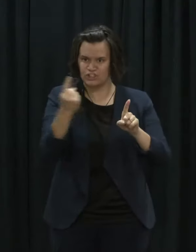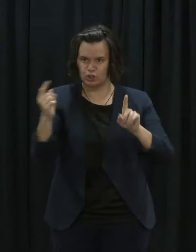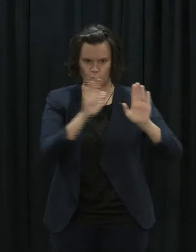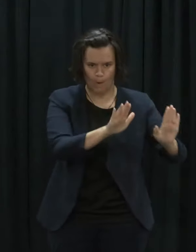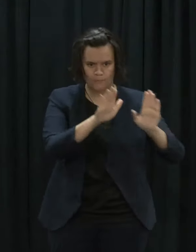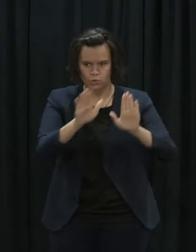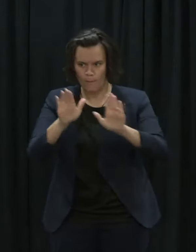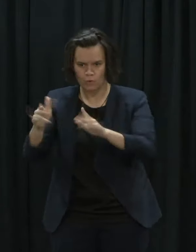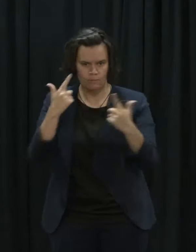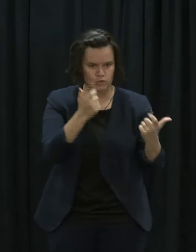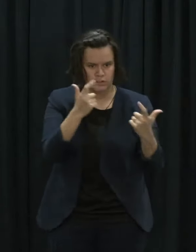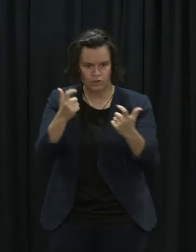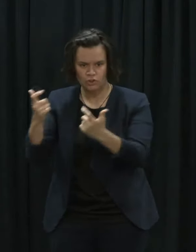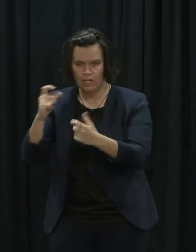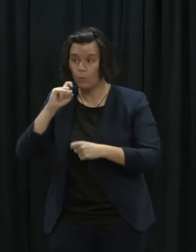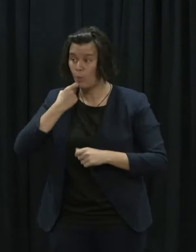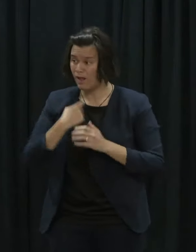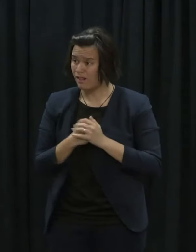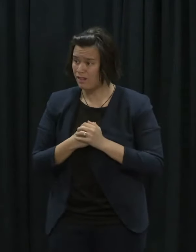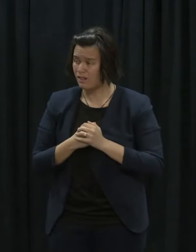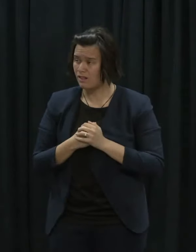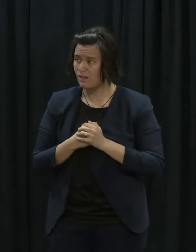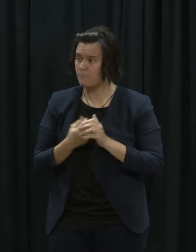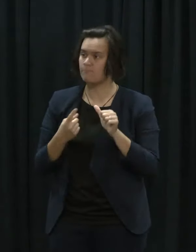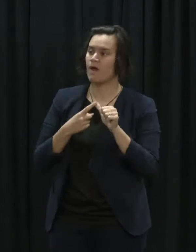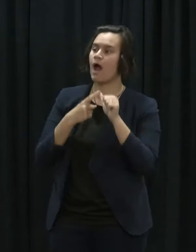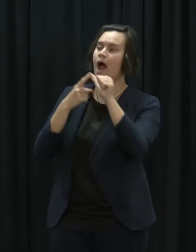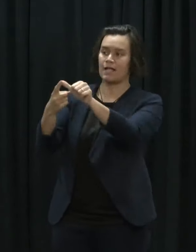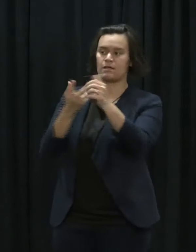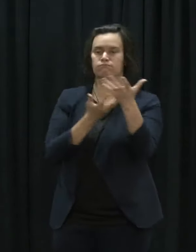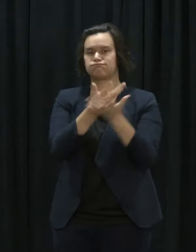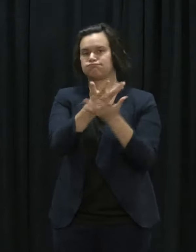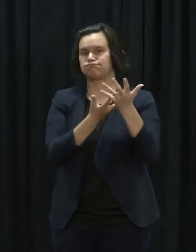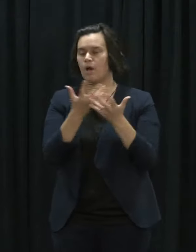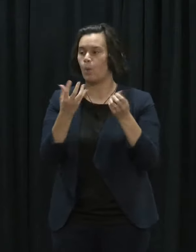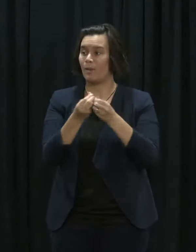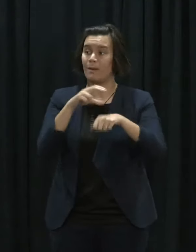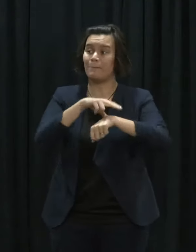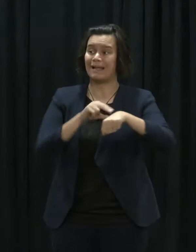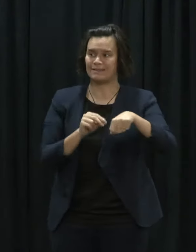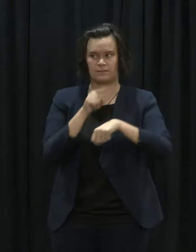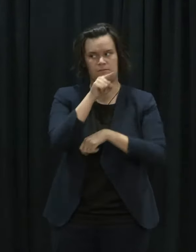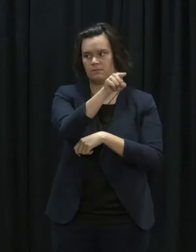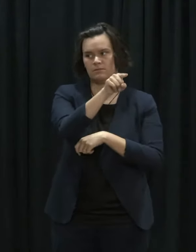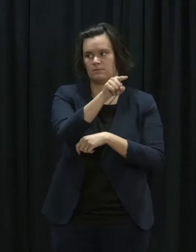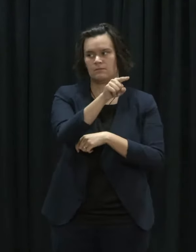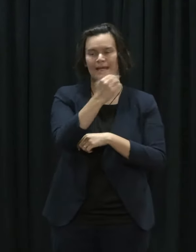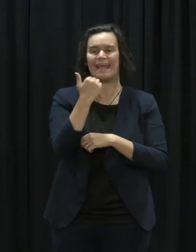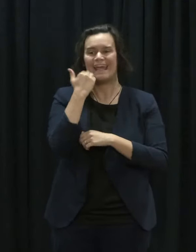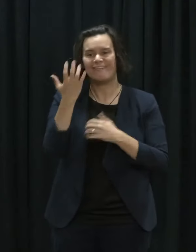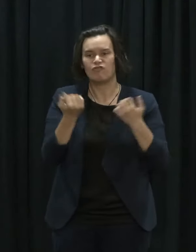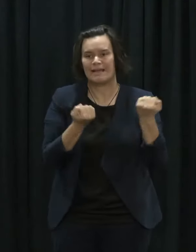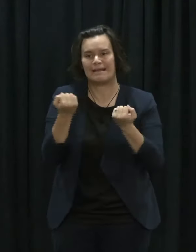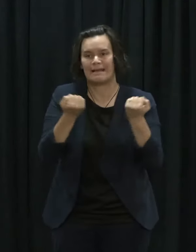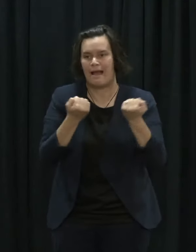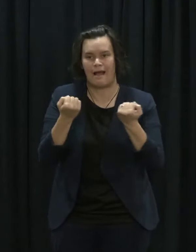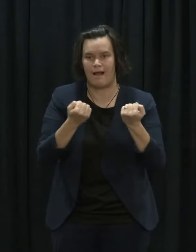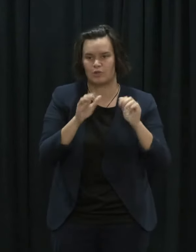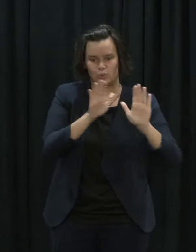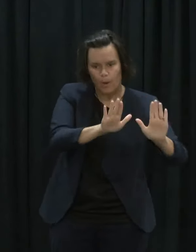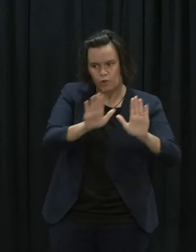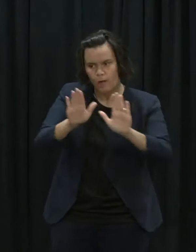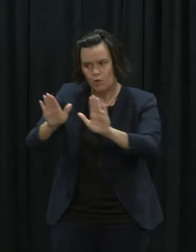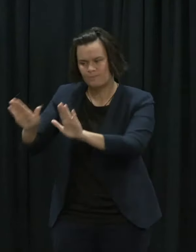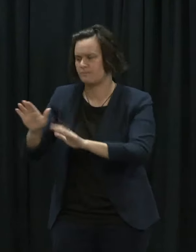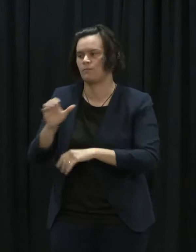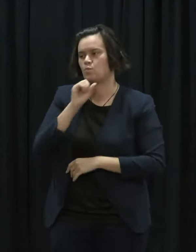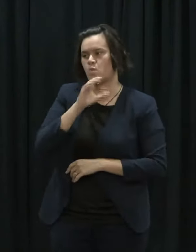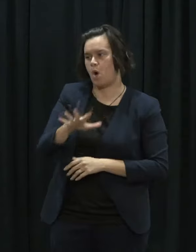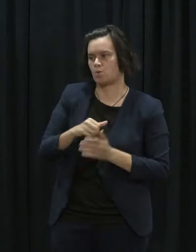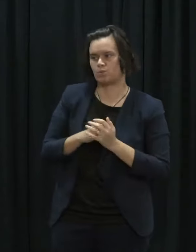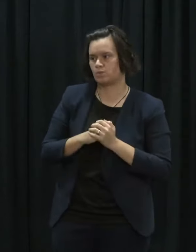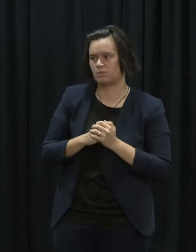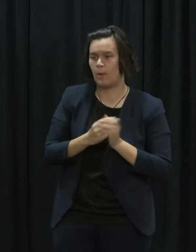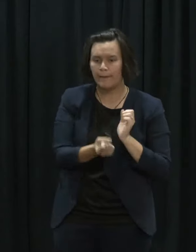Wednesday that not every car is